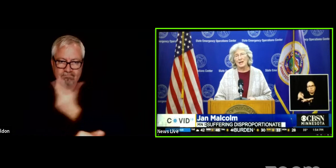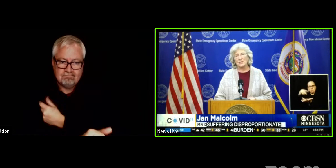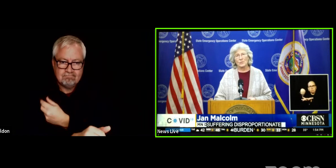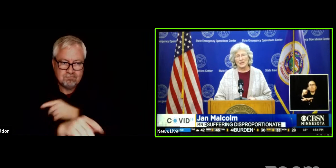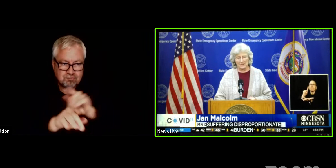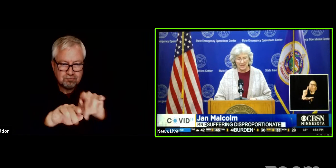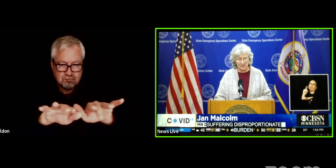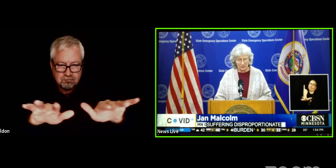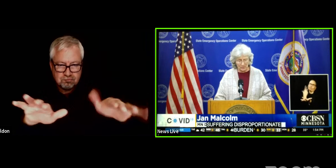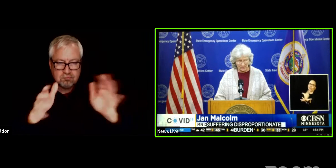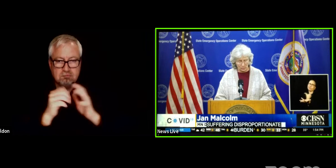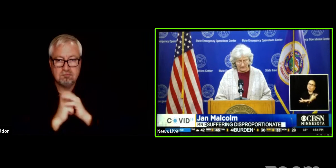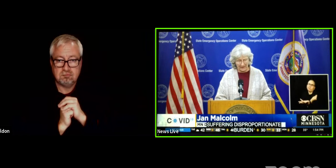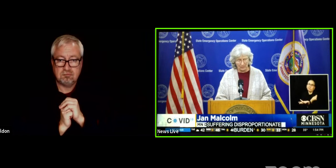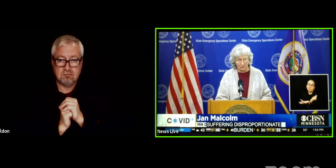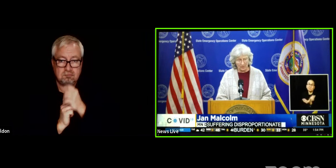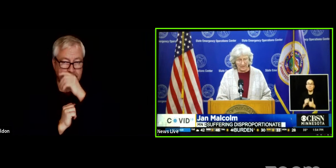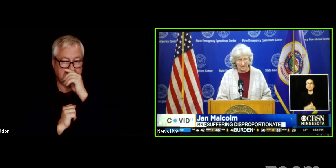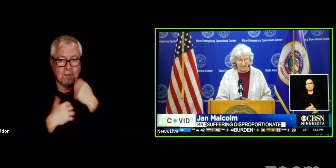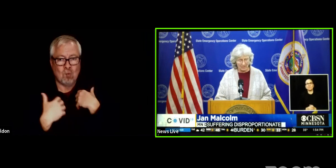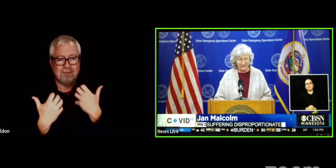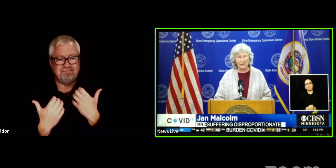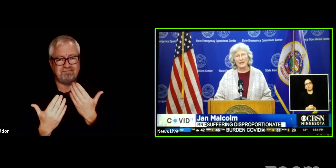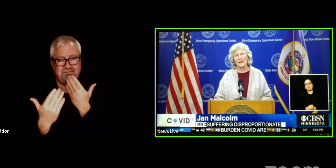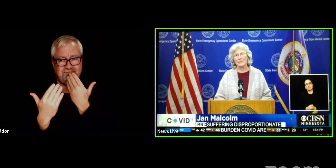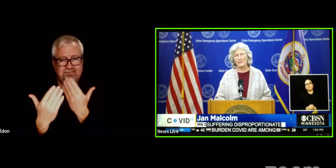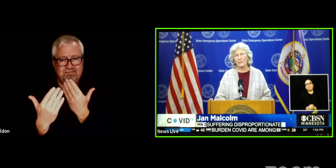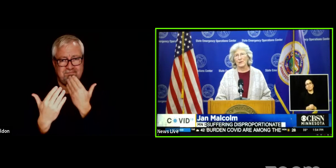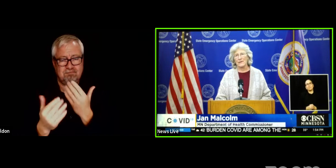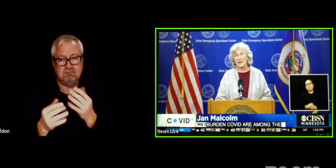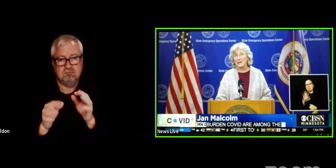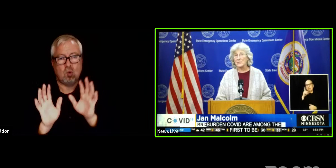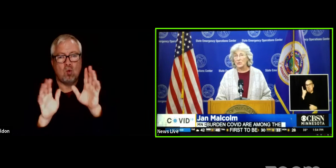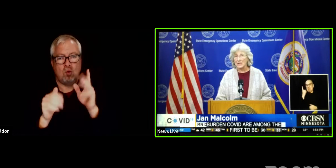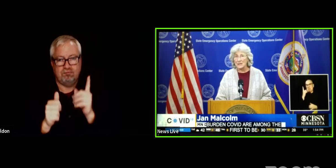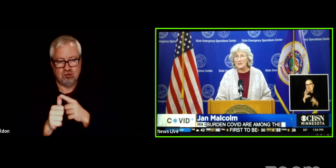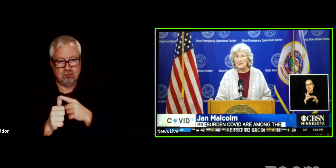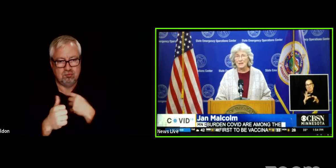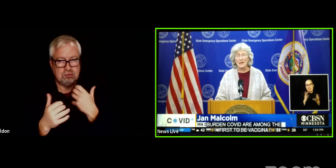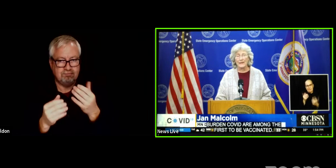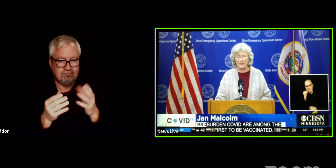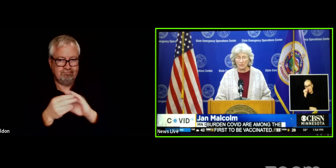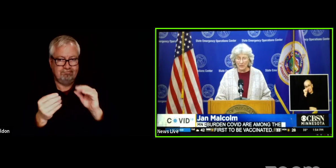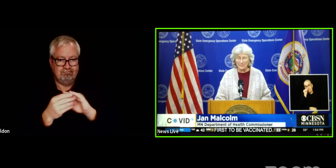I JUST WANT IS TO SAY JUST ONE MORE FINAL WORDS ABOUT HOW GRATEFUL I AM FOR THE EXPERTISE AND THE INCREDIBLY